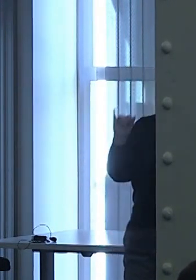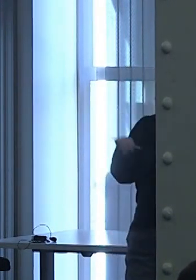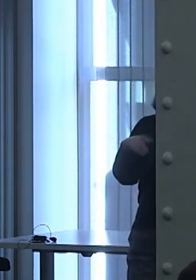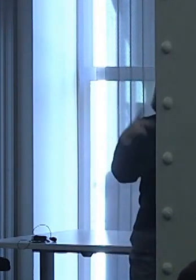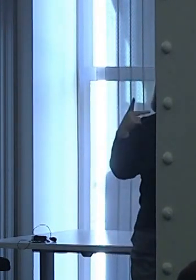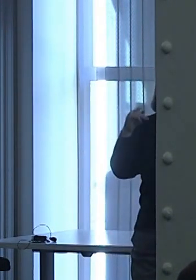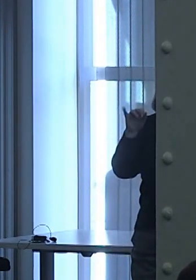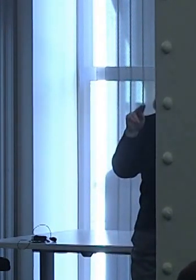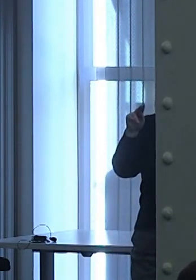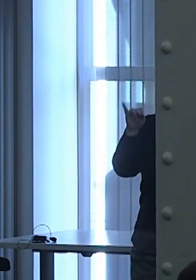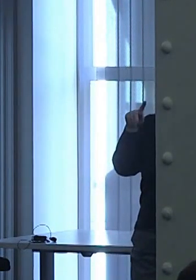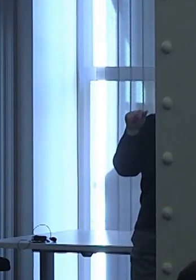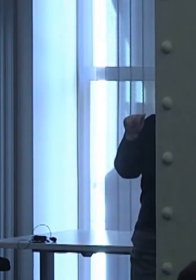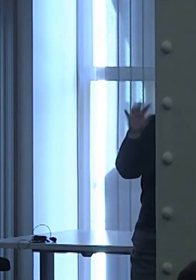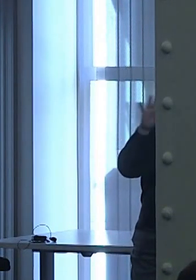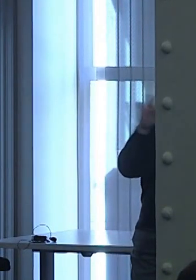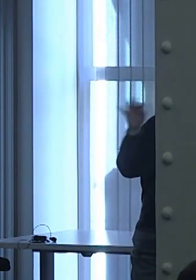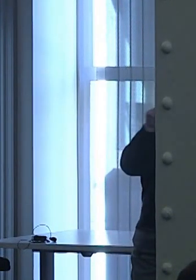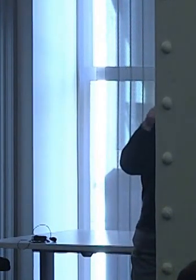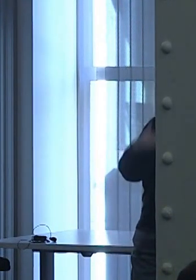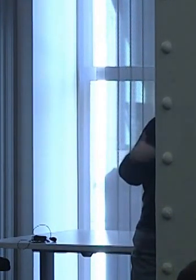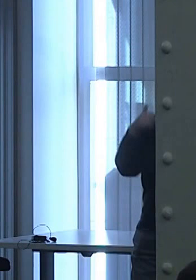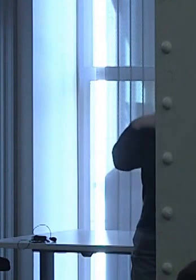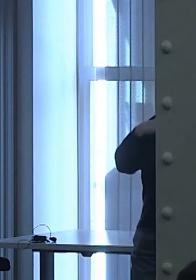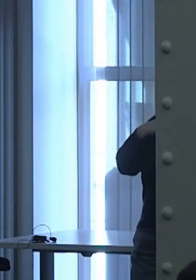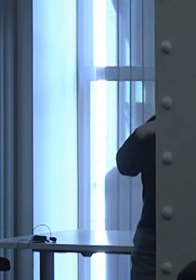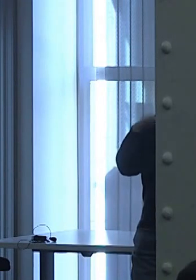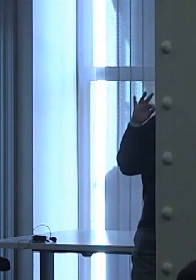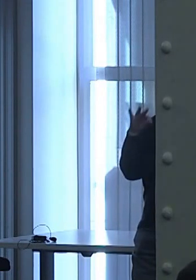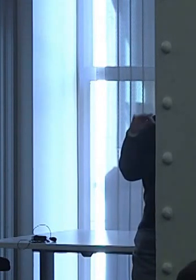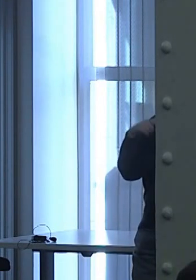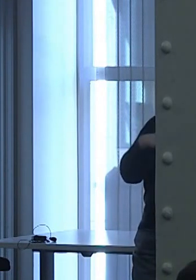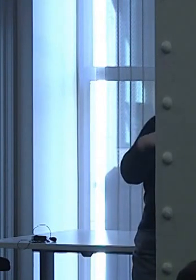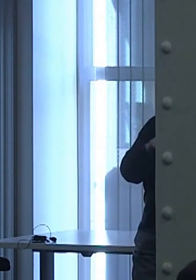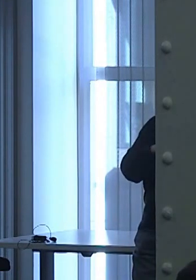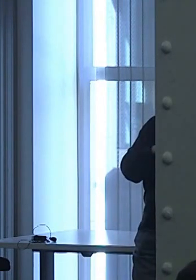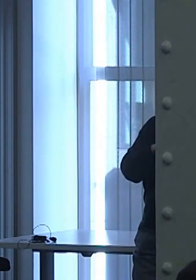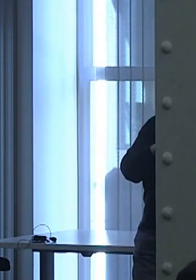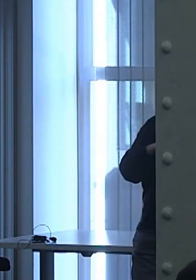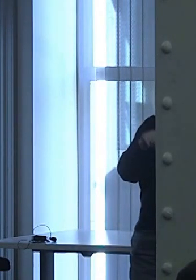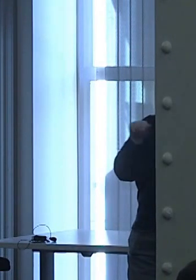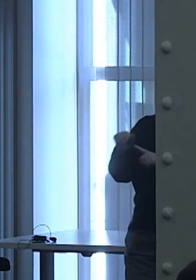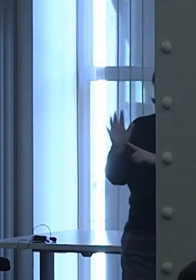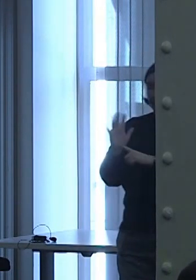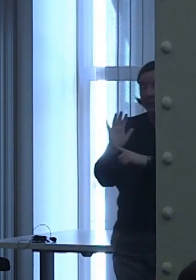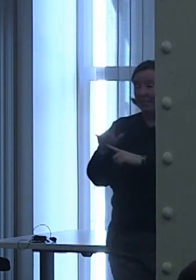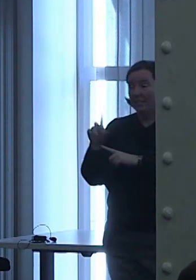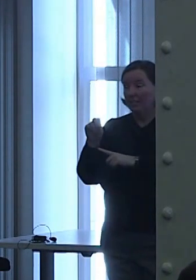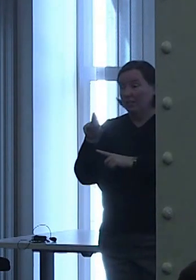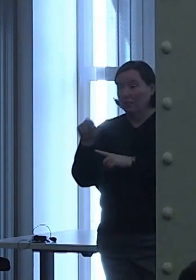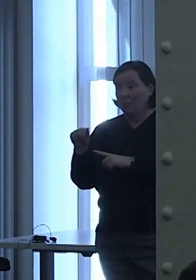a lot about who I am. So, it was really a Dora the Explorer pinata